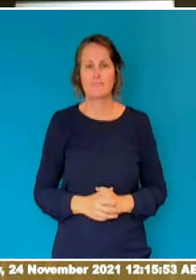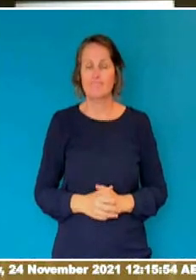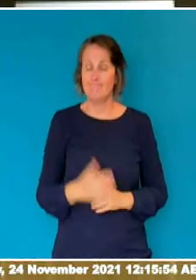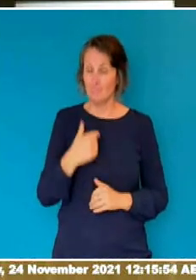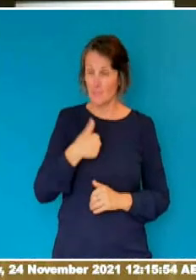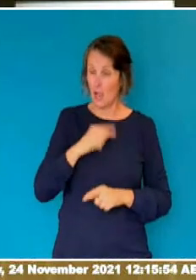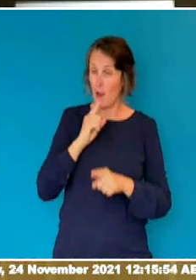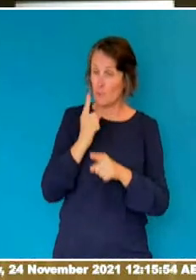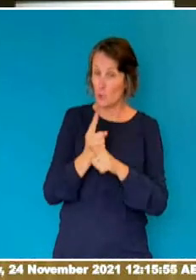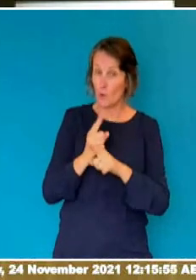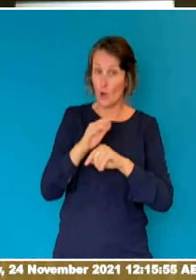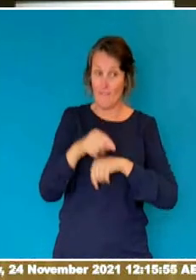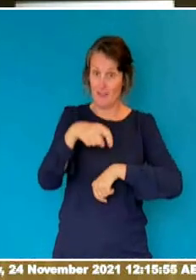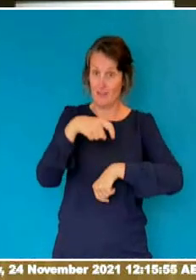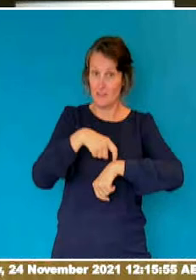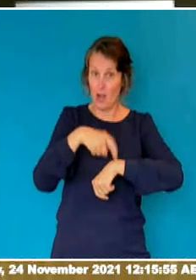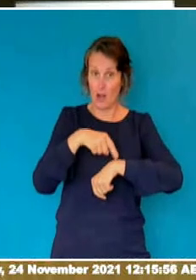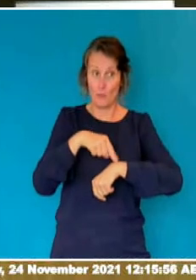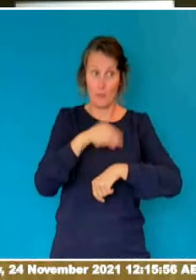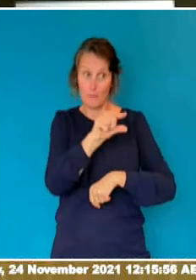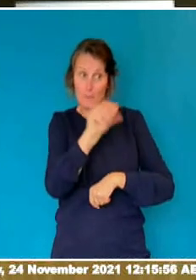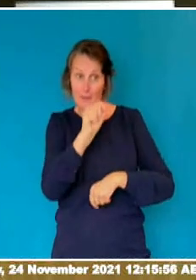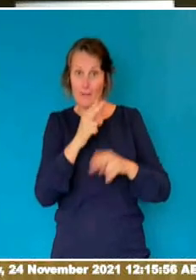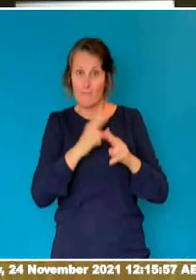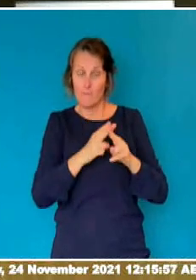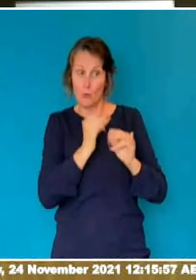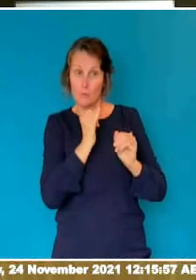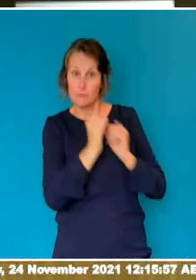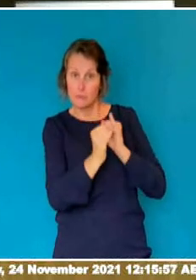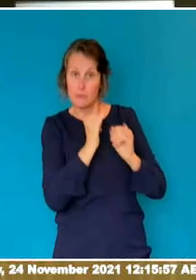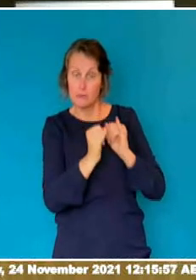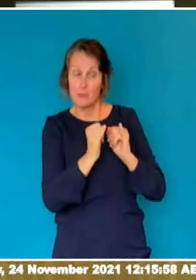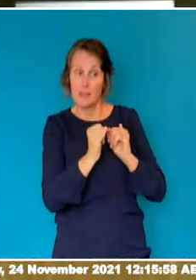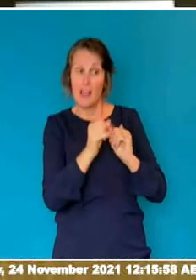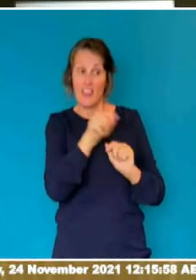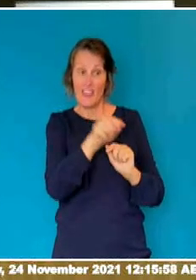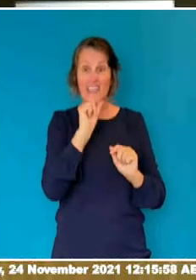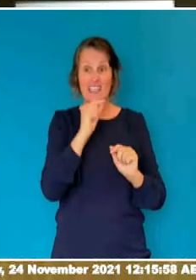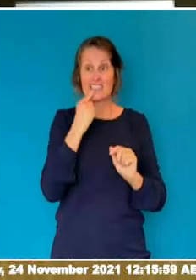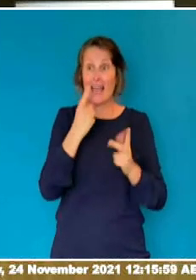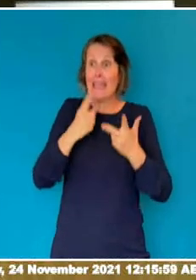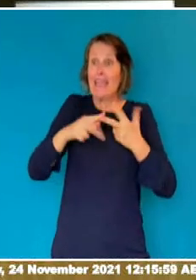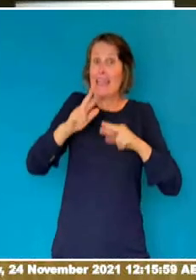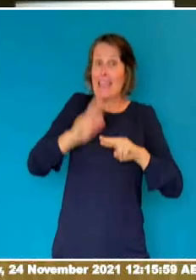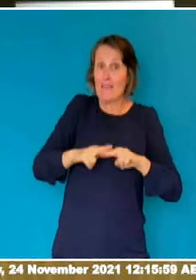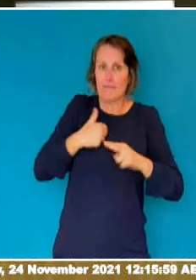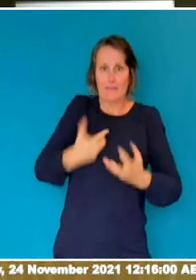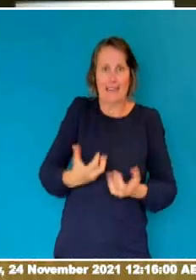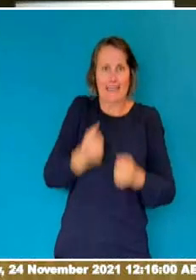a candidate might identify a need for adjustment in employment, or once they're in